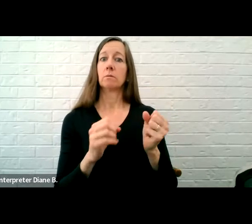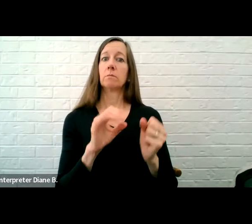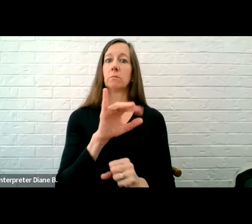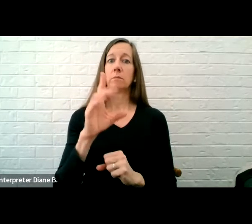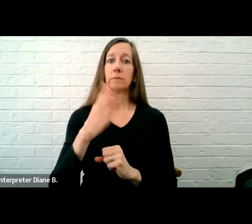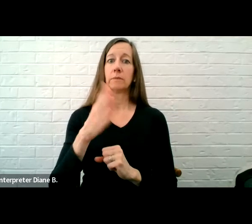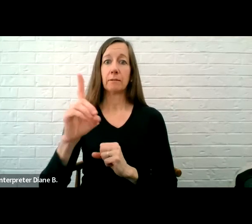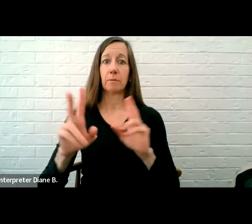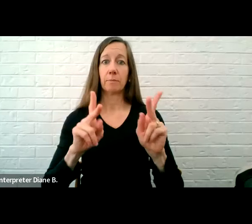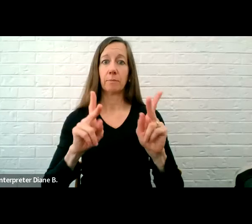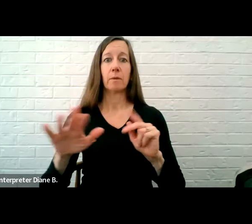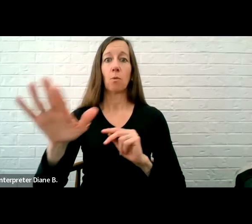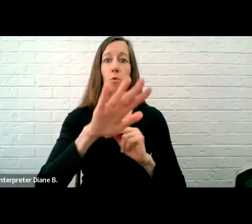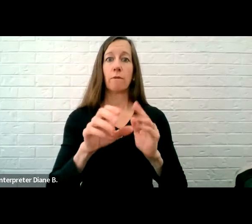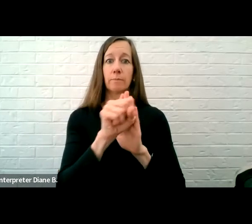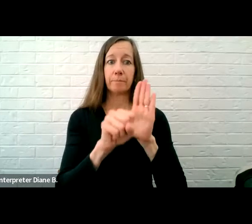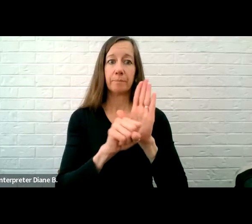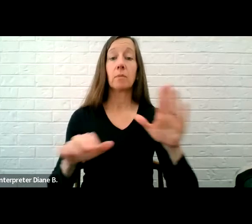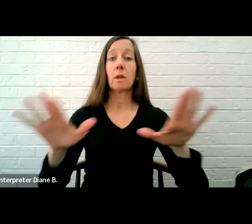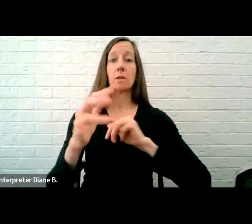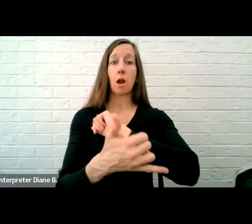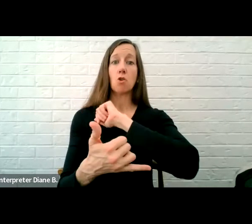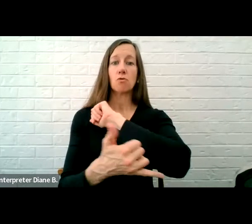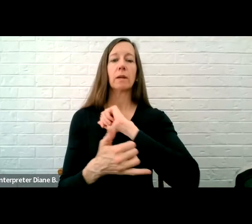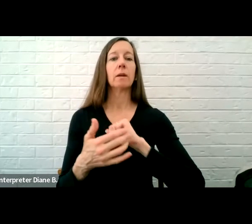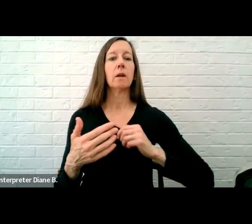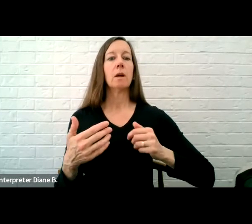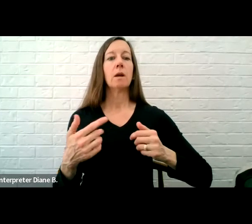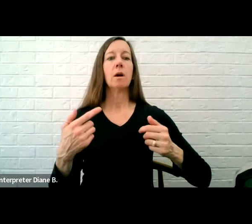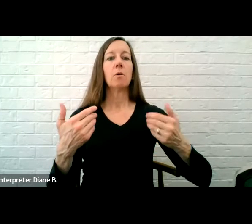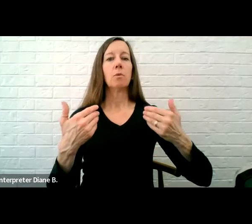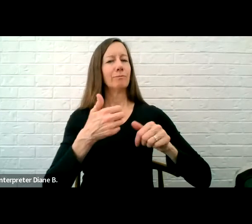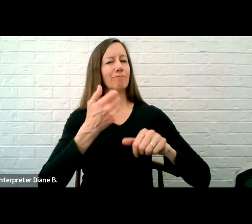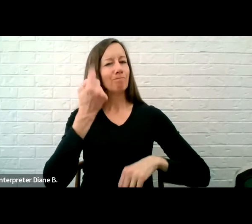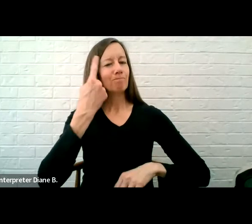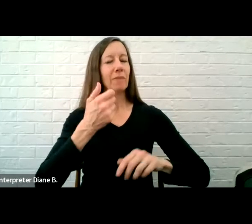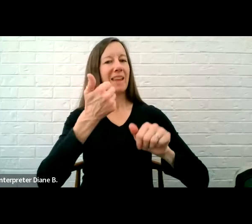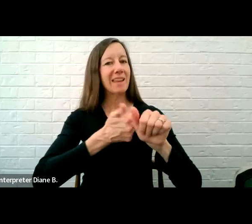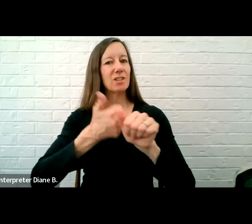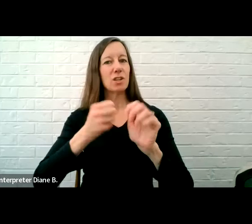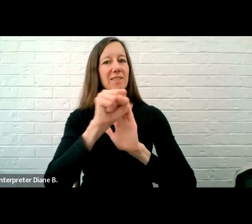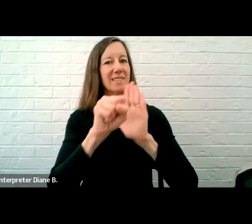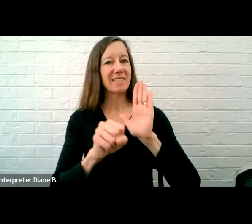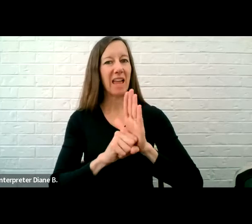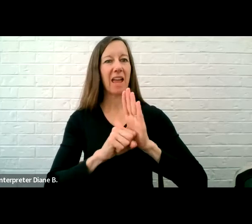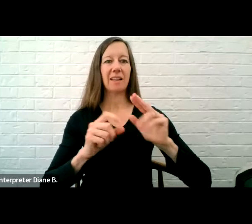But even within that structure there's a lot of variation in from state to state, and so depending on the state in which you live.